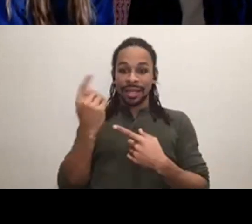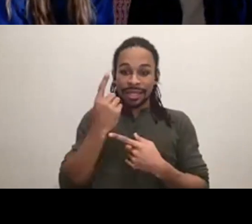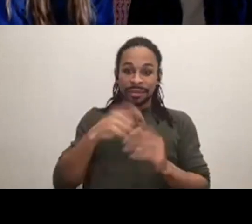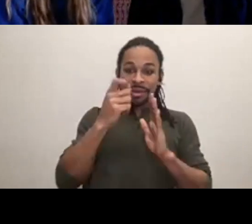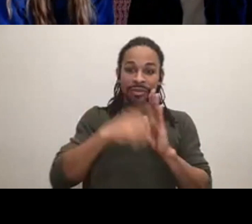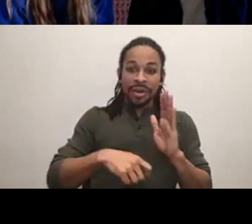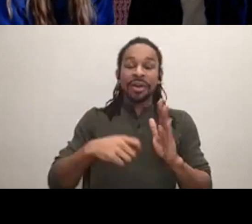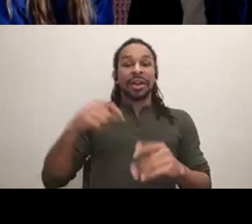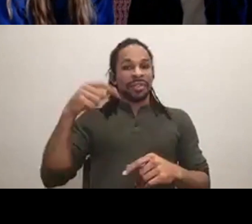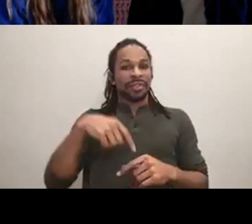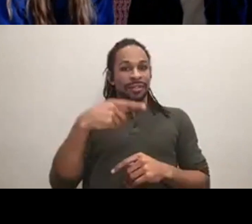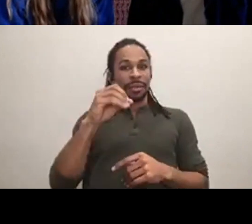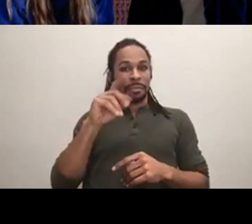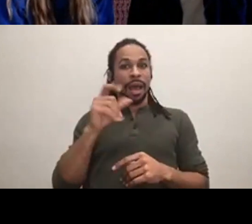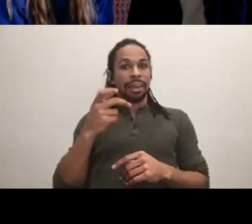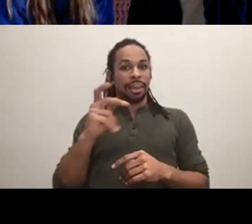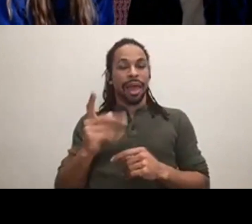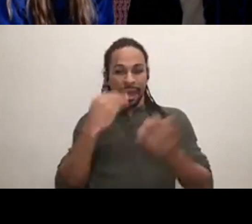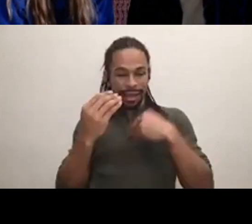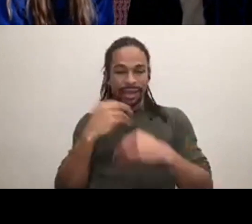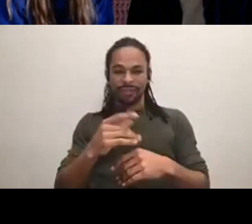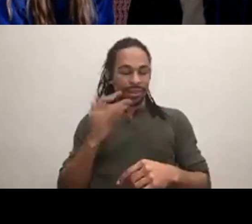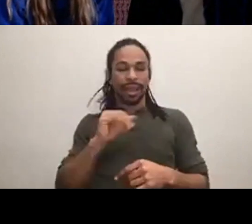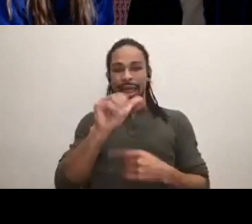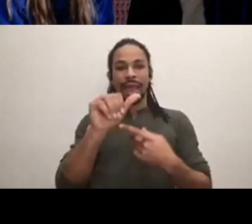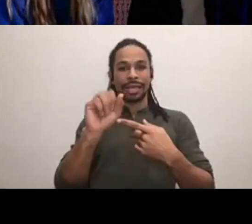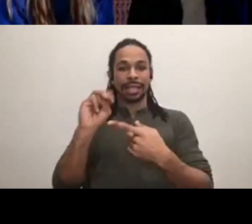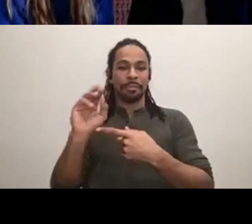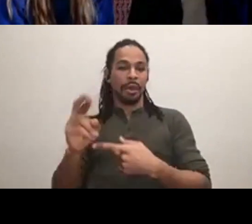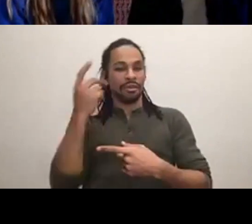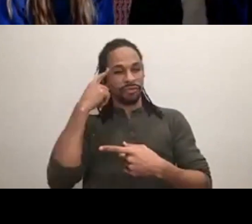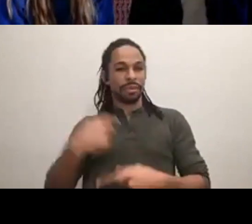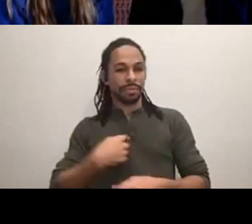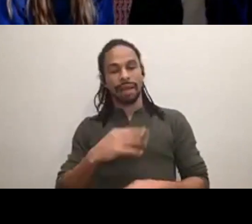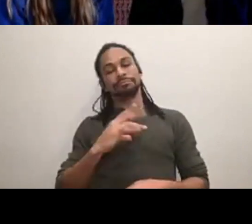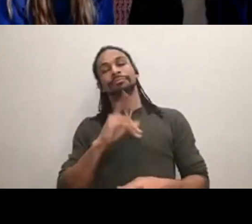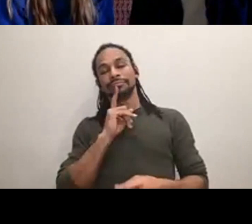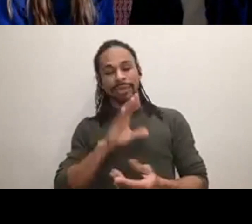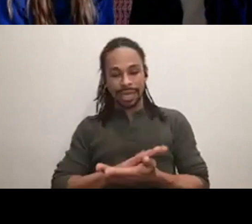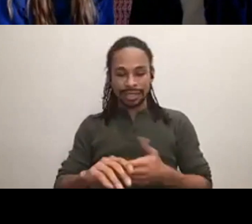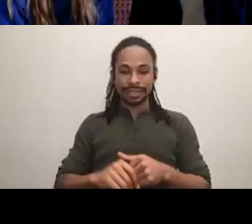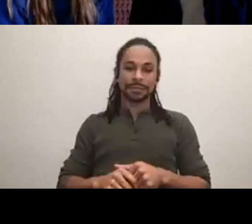both descriptions in again of the potluck, it is food we would like to share with everybody